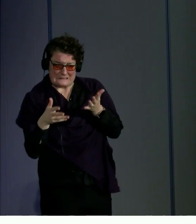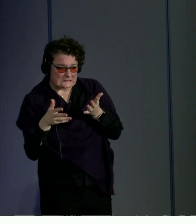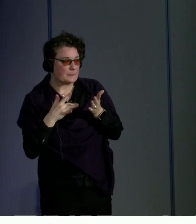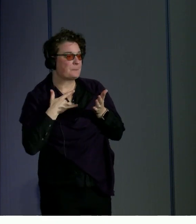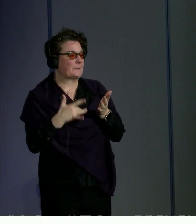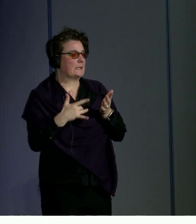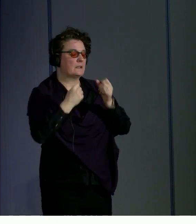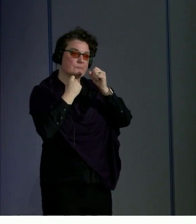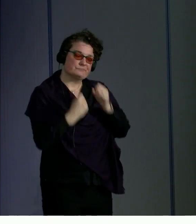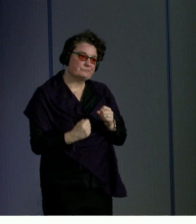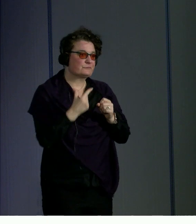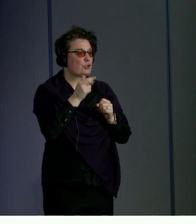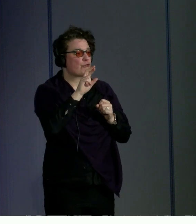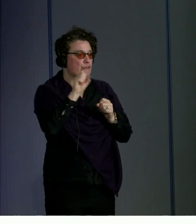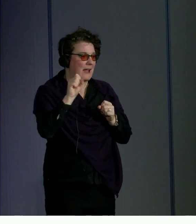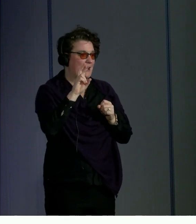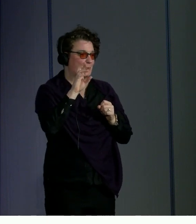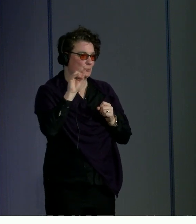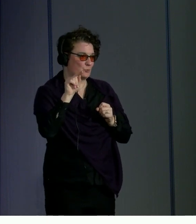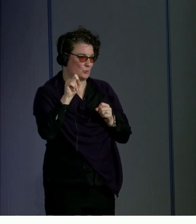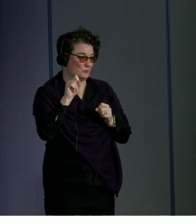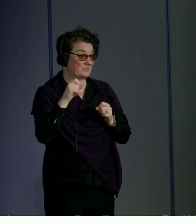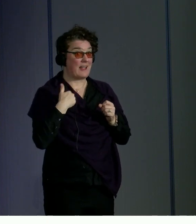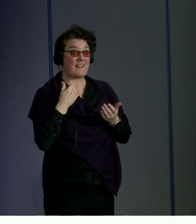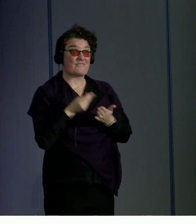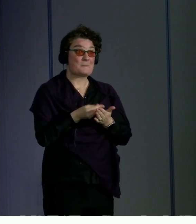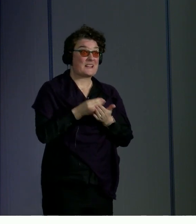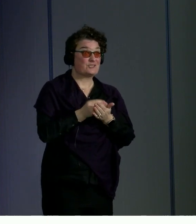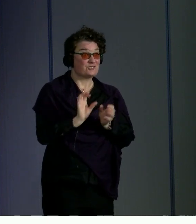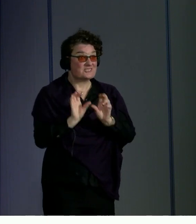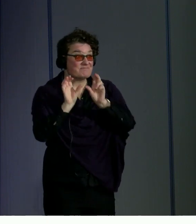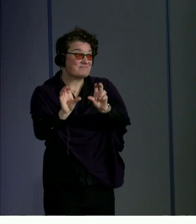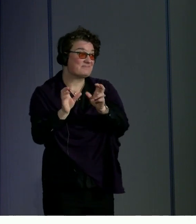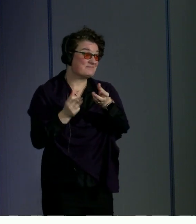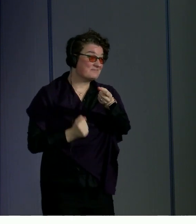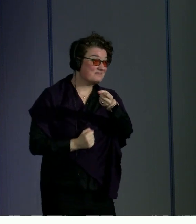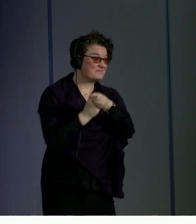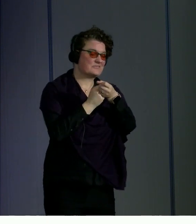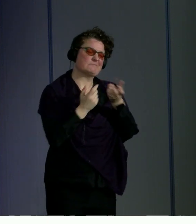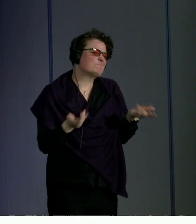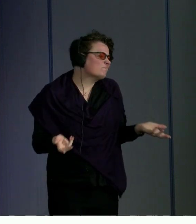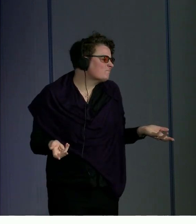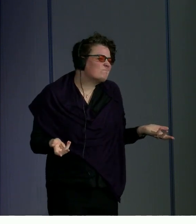Any accessibility budget likely cover projects, mostly customer-facing,